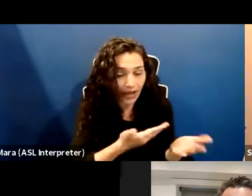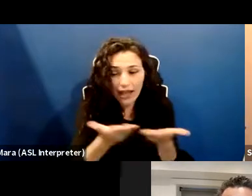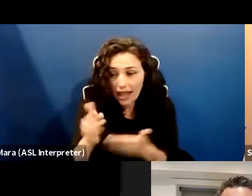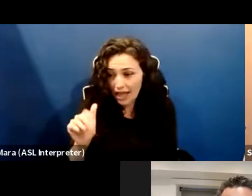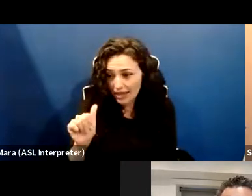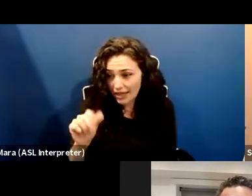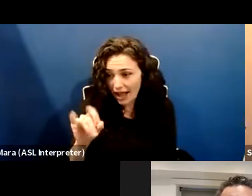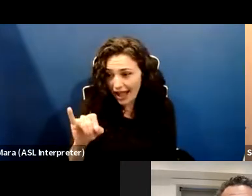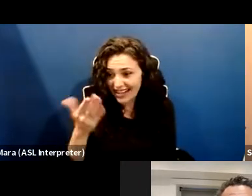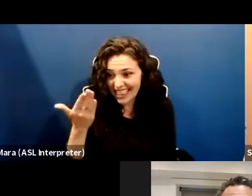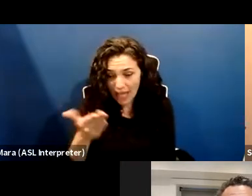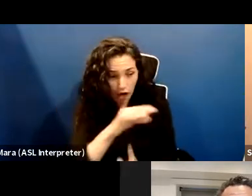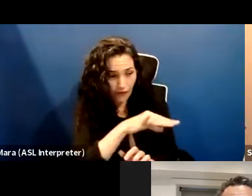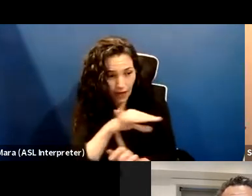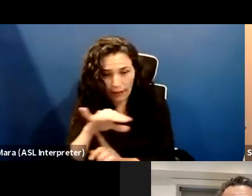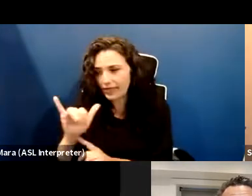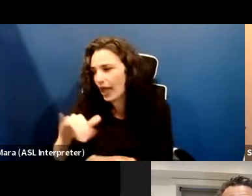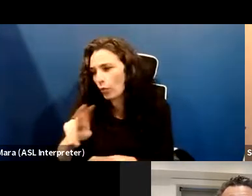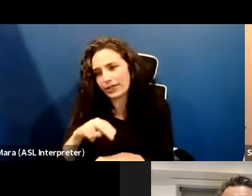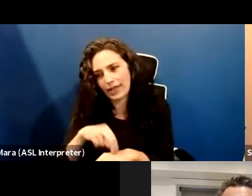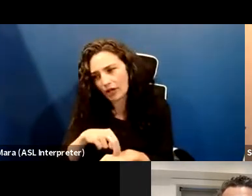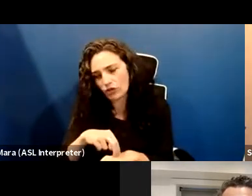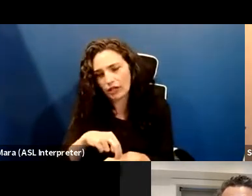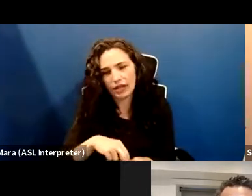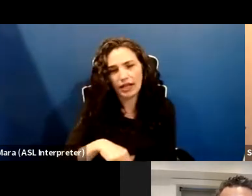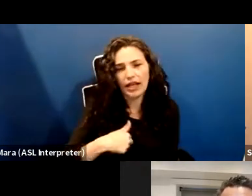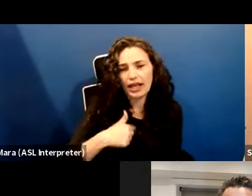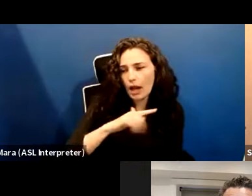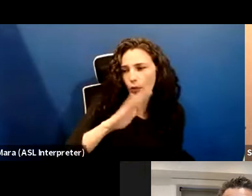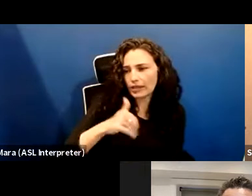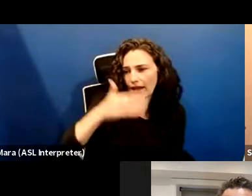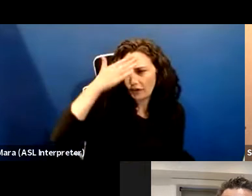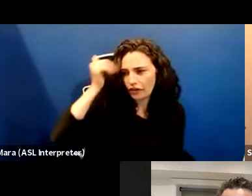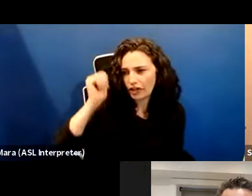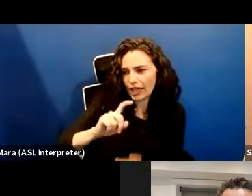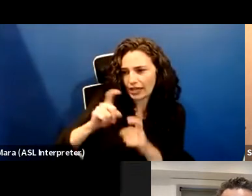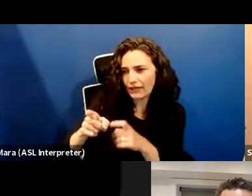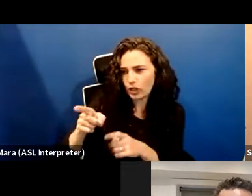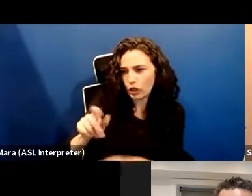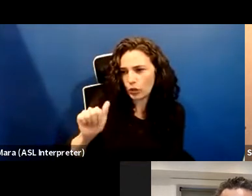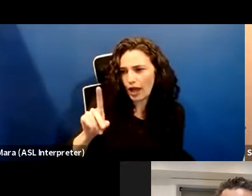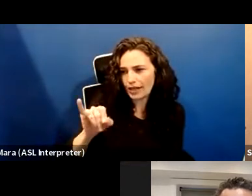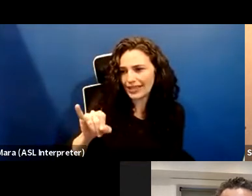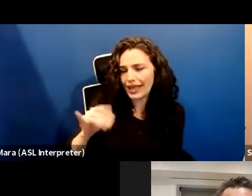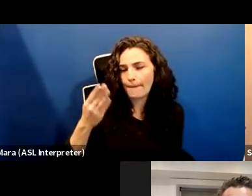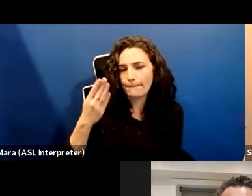it was such that, and Adi, I'll never forget giving you that blue N95 mask, that was sort of soft on the inside.